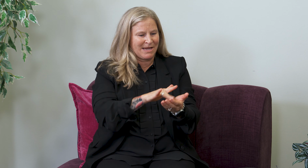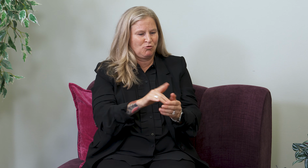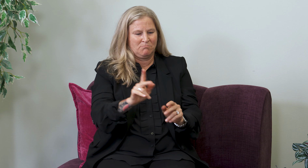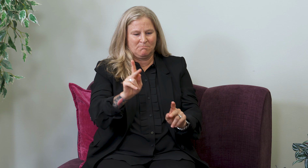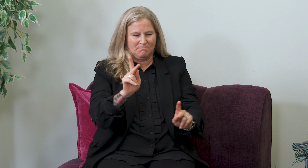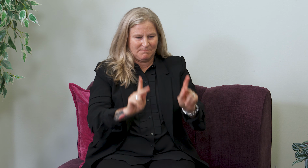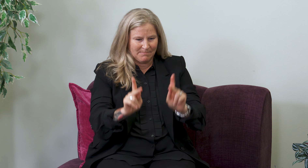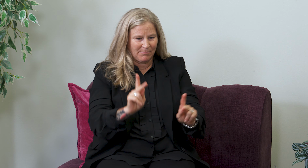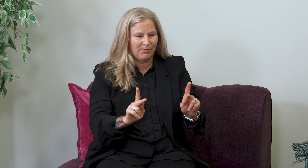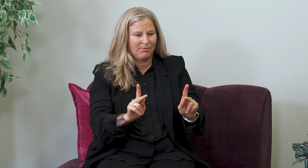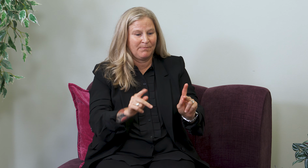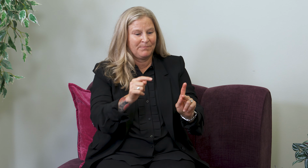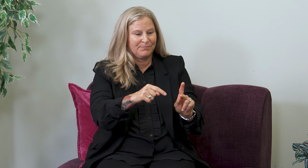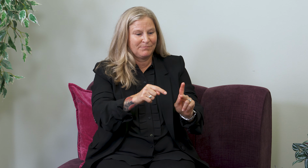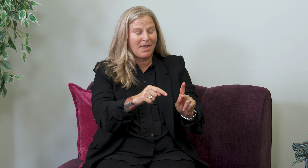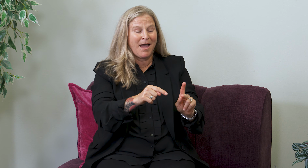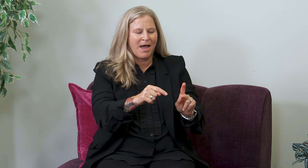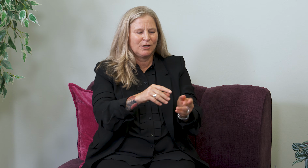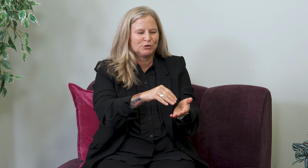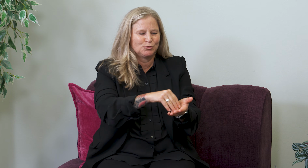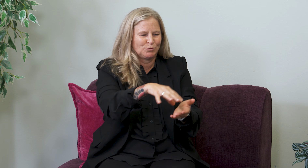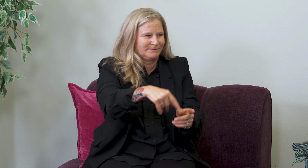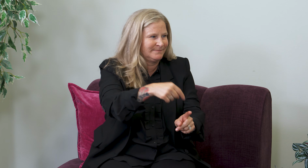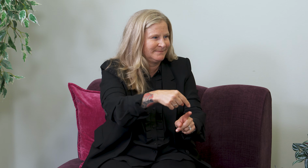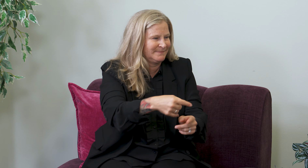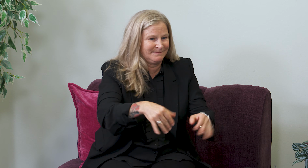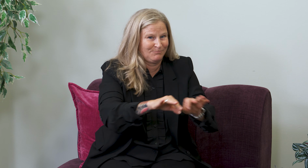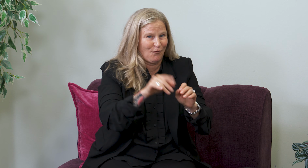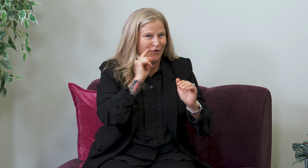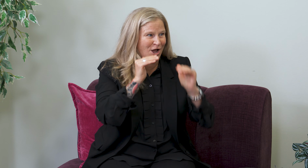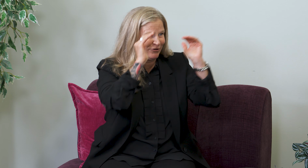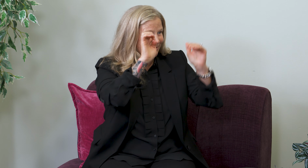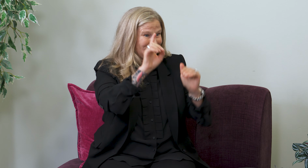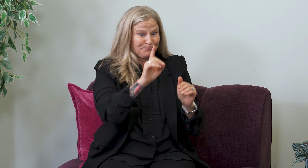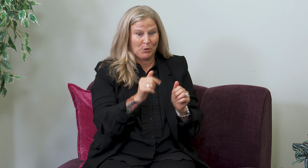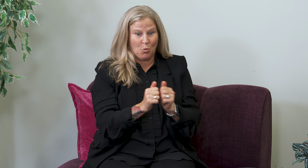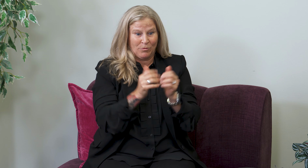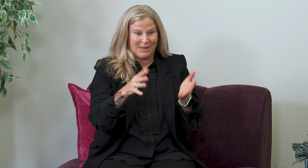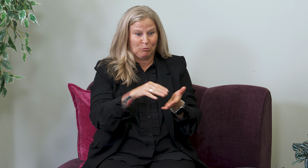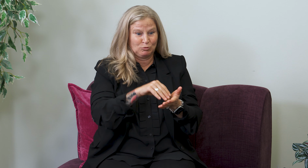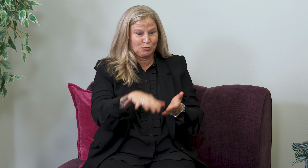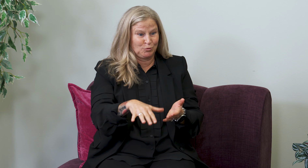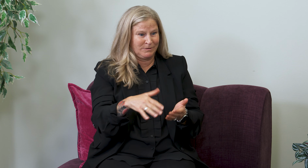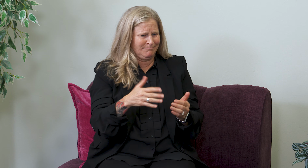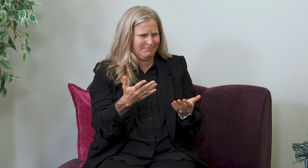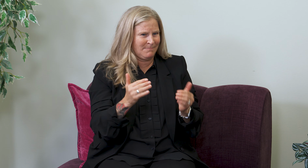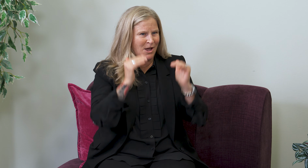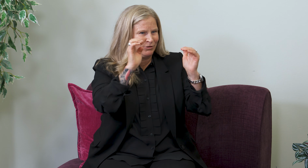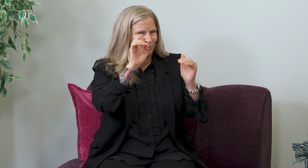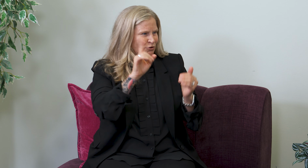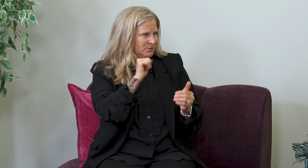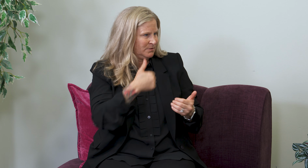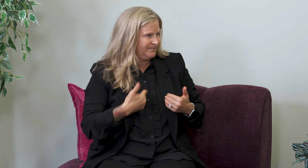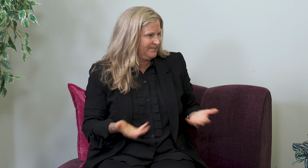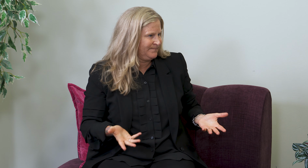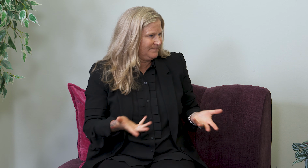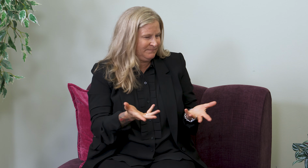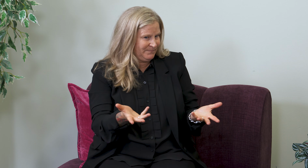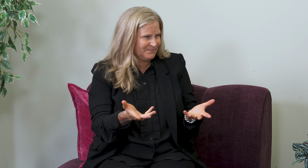And what that means is being people centric, which is so important for higher education